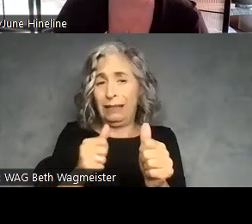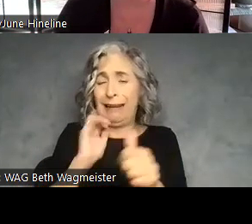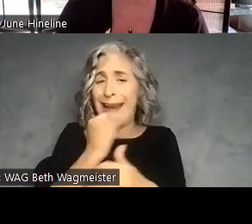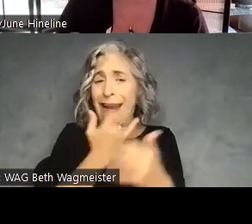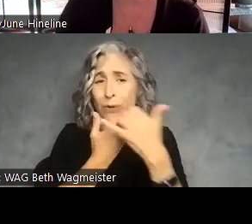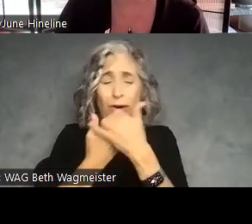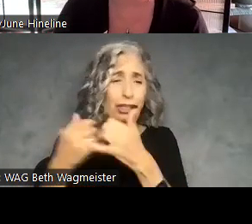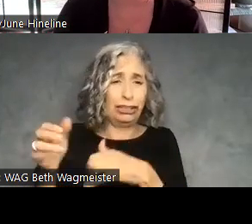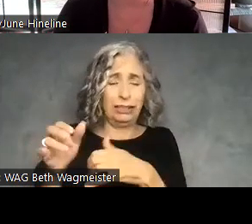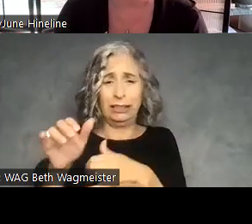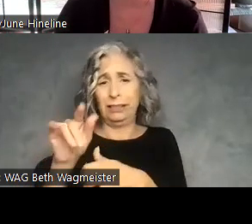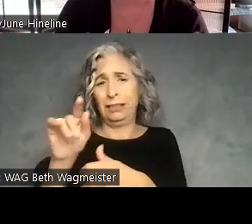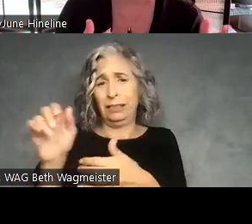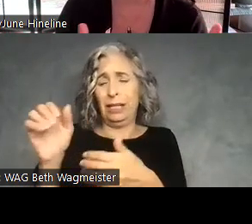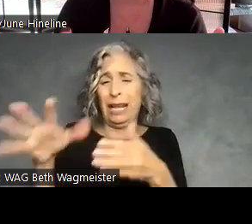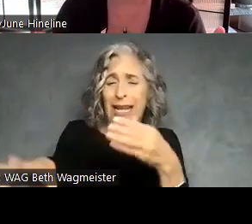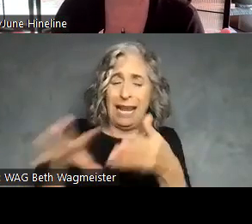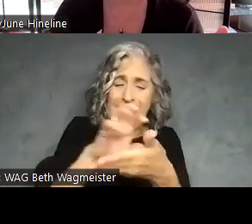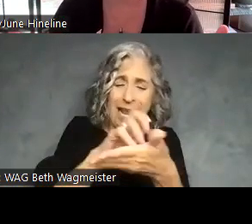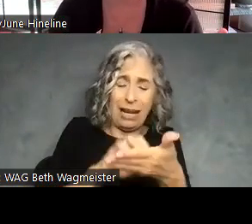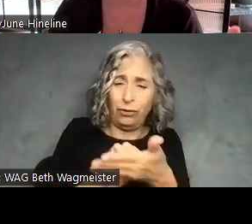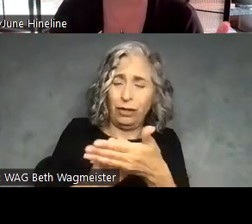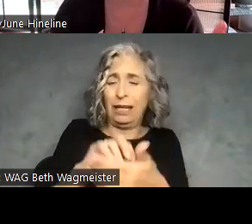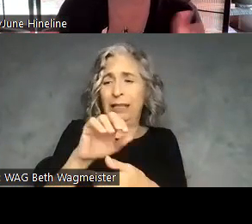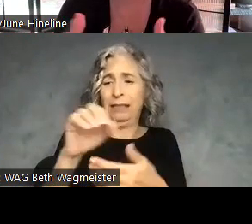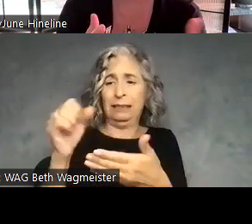We want to allow users to copy and paste details in the username and